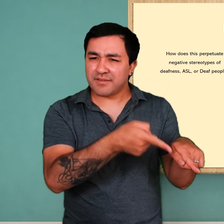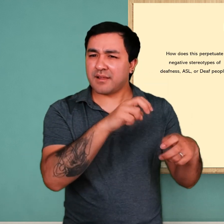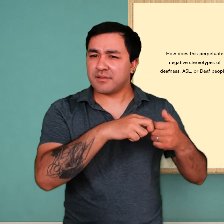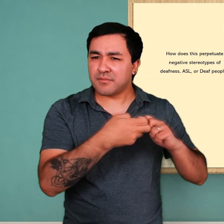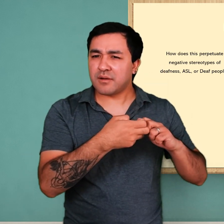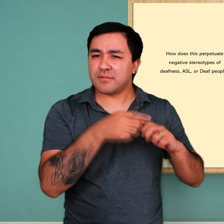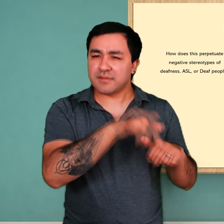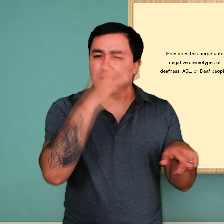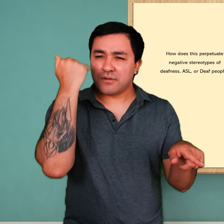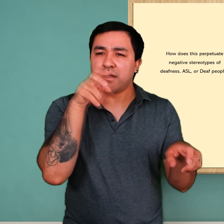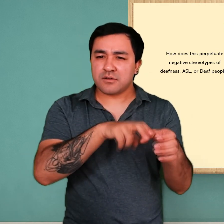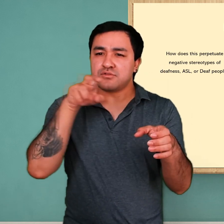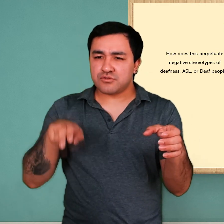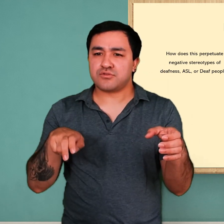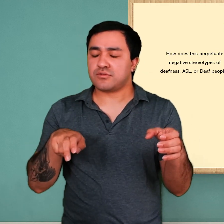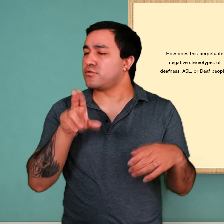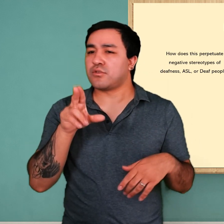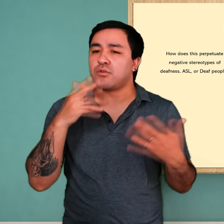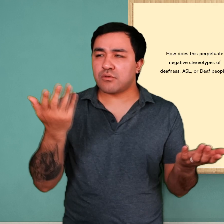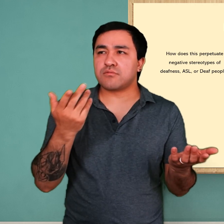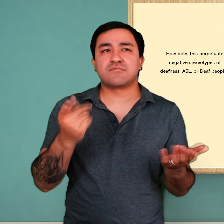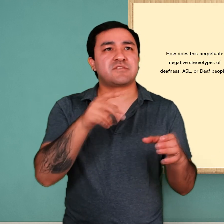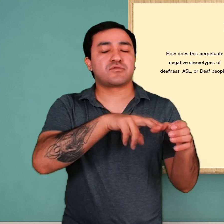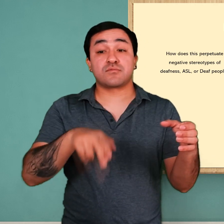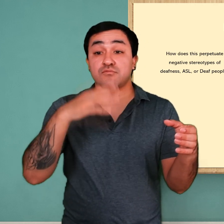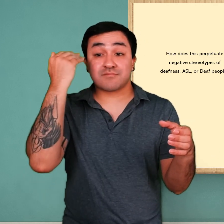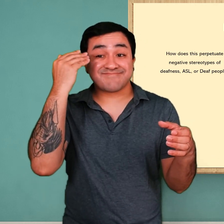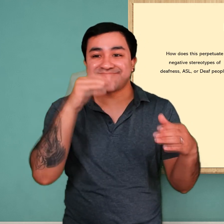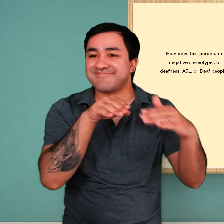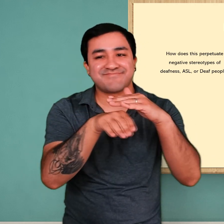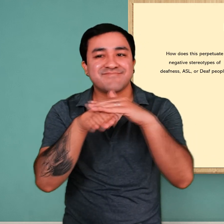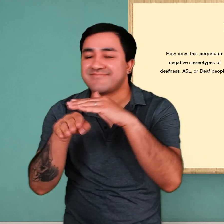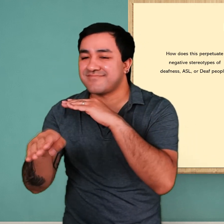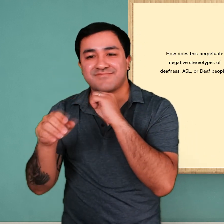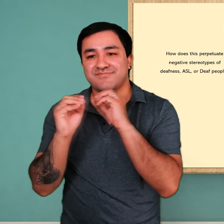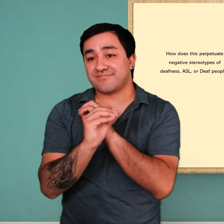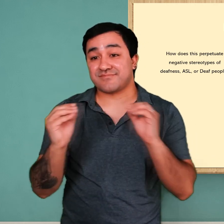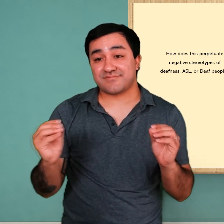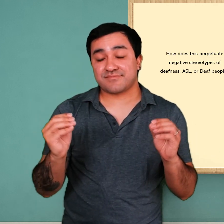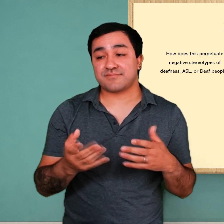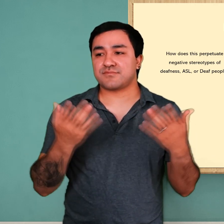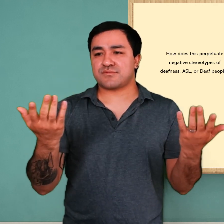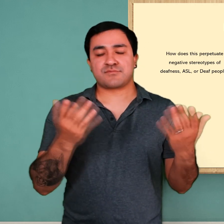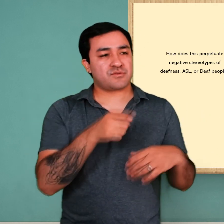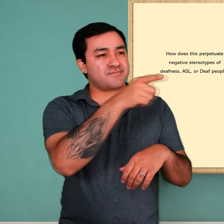But is her deafness the real reason she dropped out? Or did she have to drop out because of a lack of access?